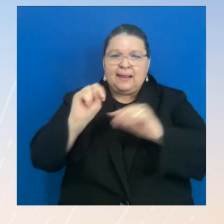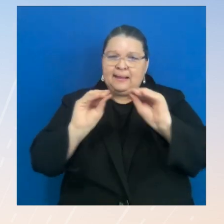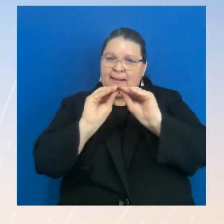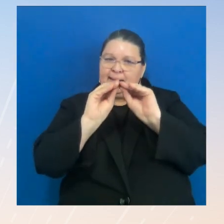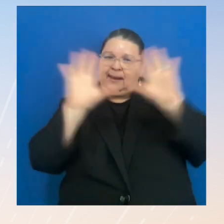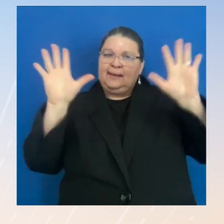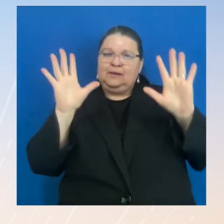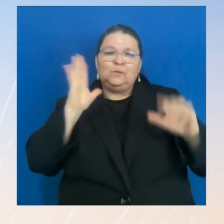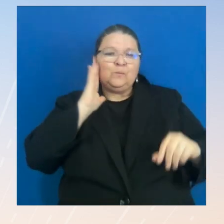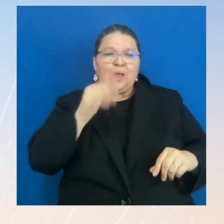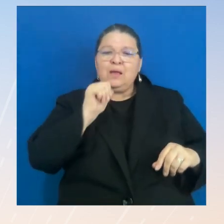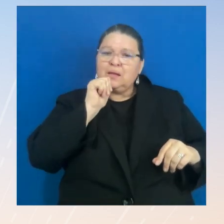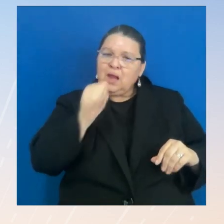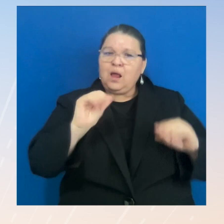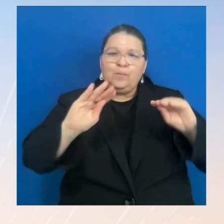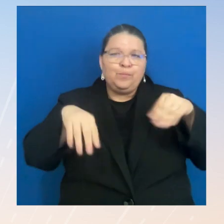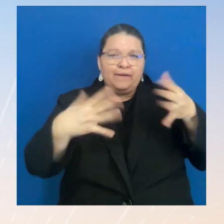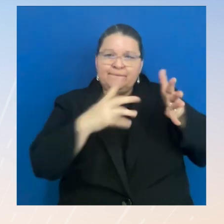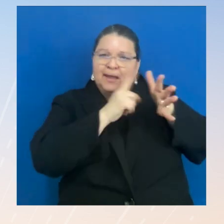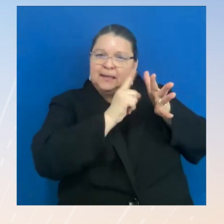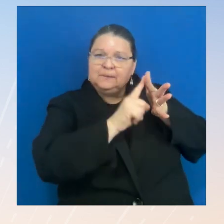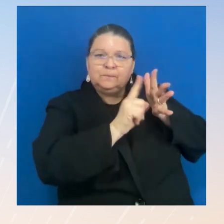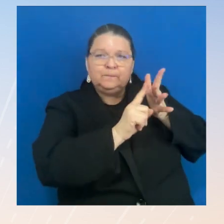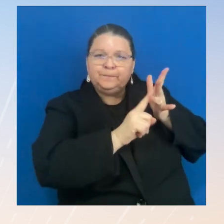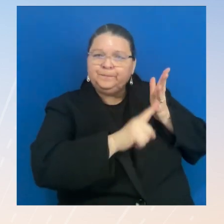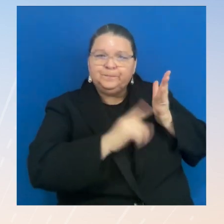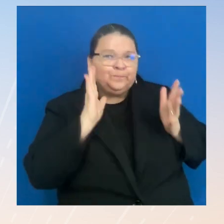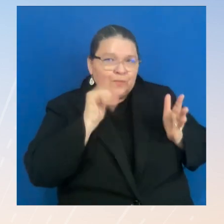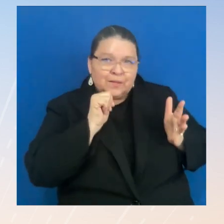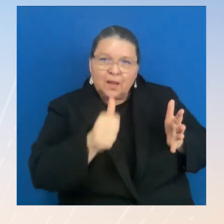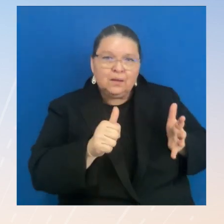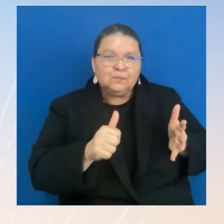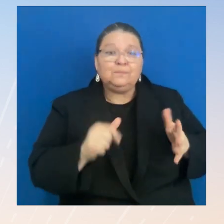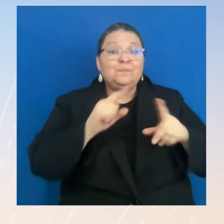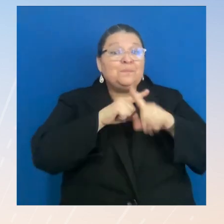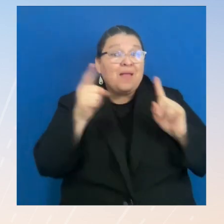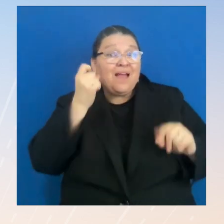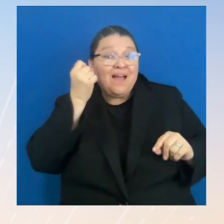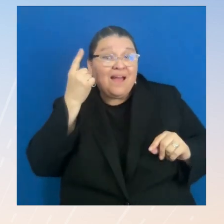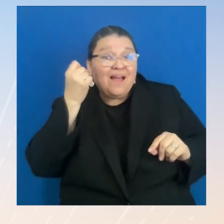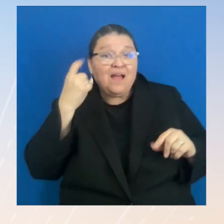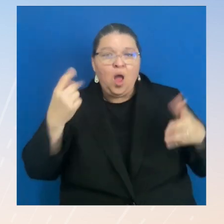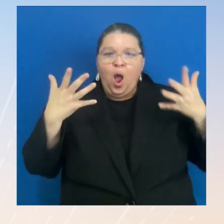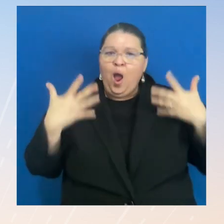is that there is bipartisan support for the strength and the courage of Ukrainian leadership